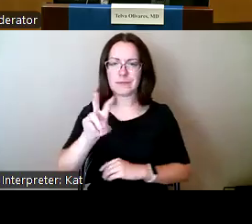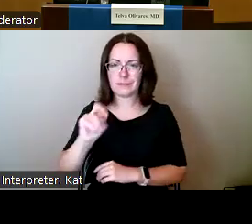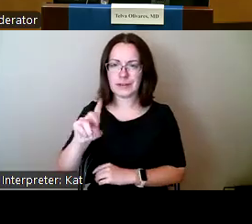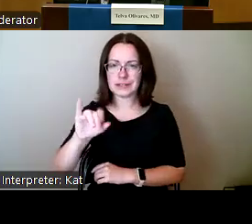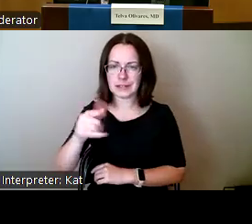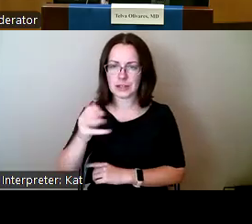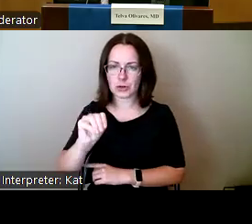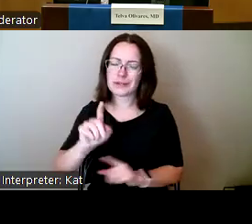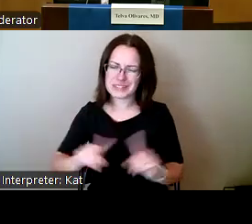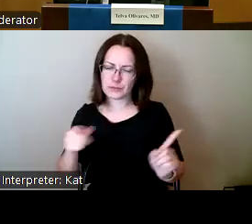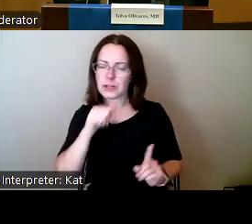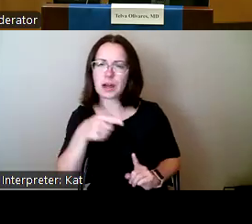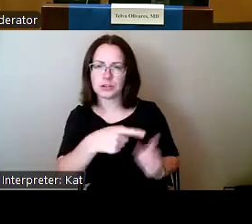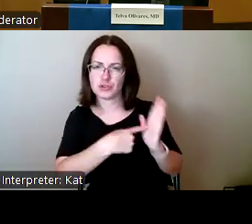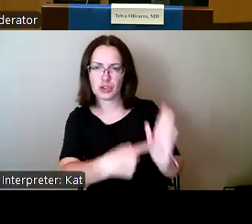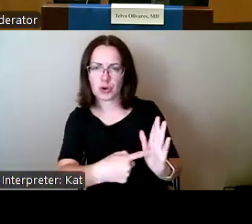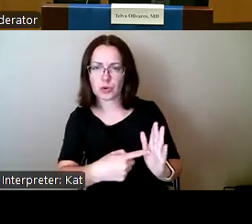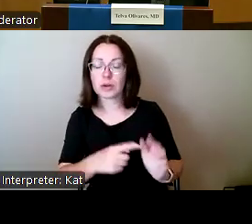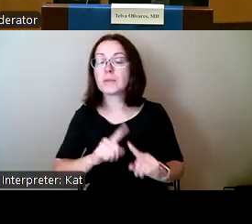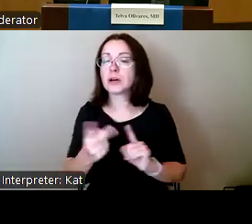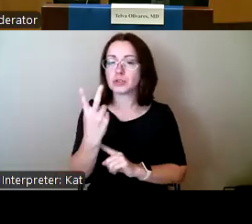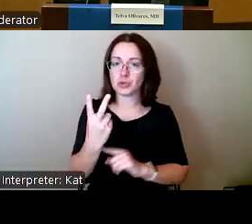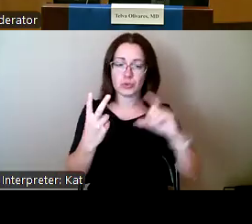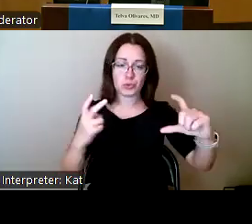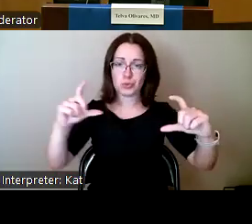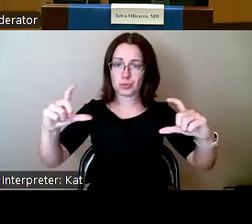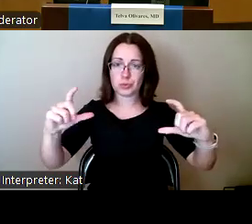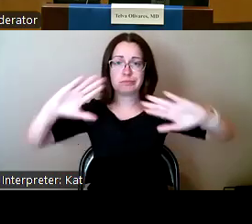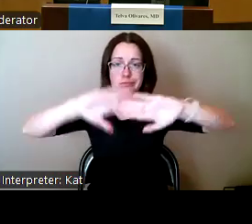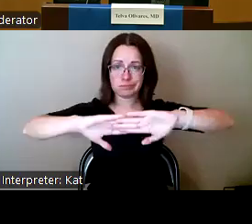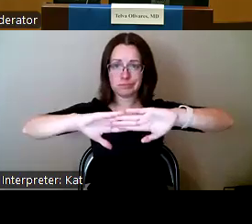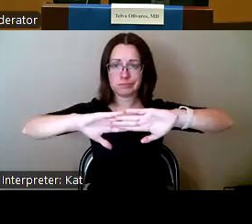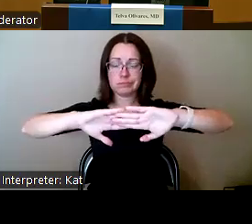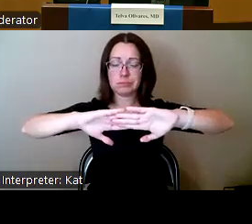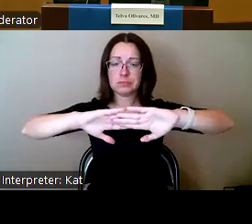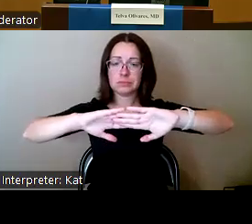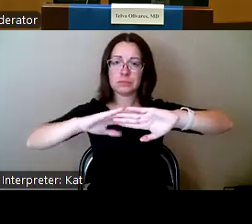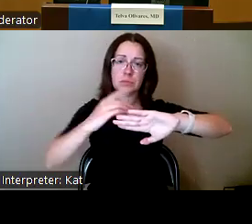another in which you've simply got two ovals two circles and they overlap and one is is made which